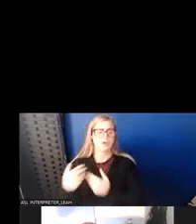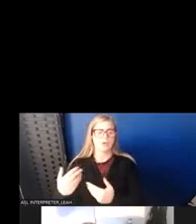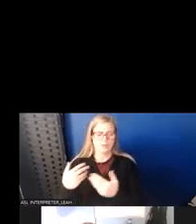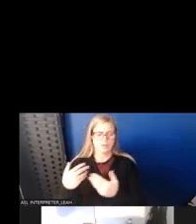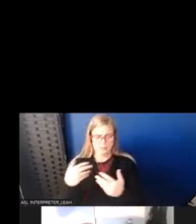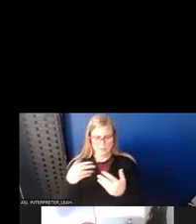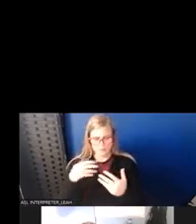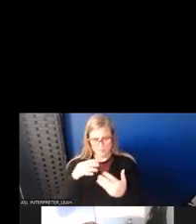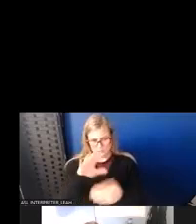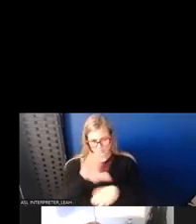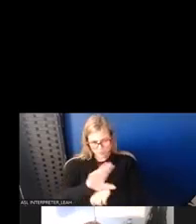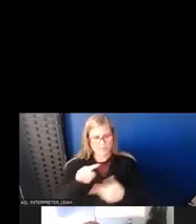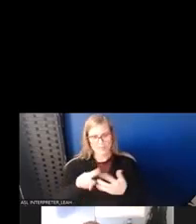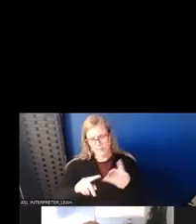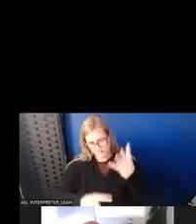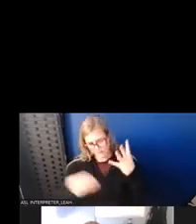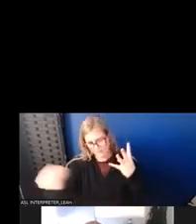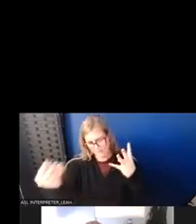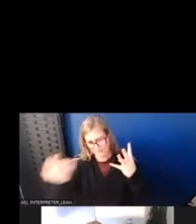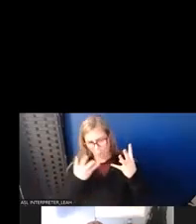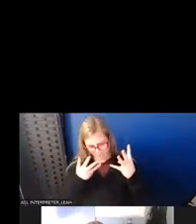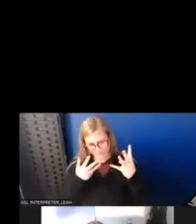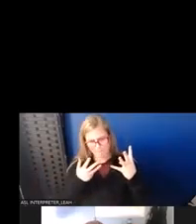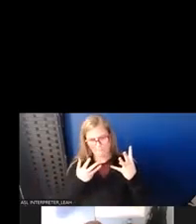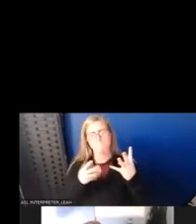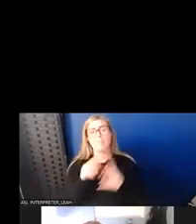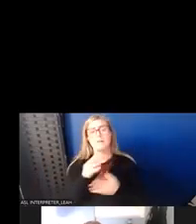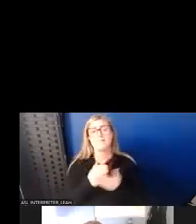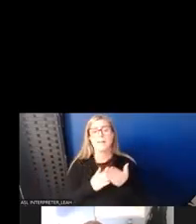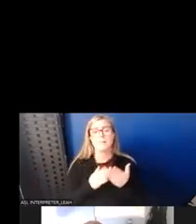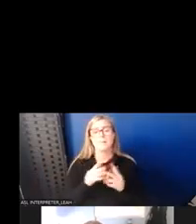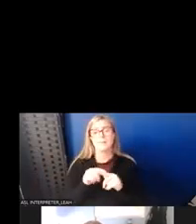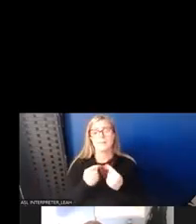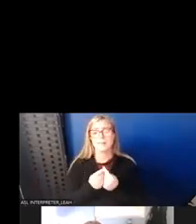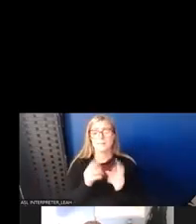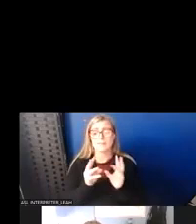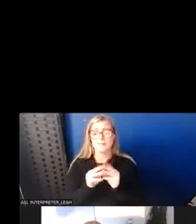So for some team meetings, maybe there are some people that need